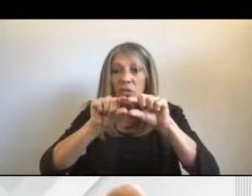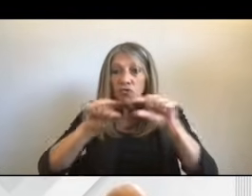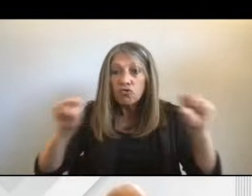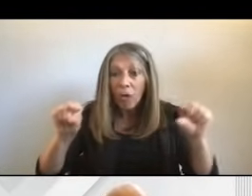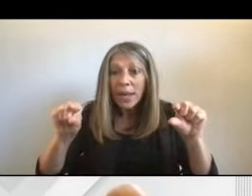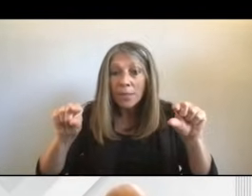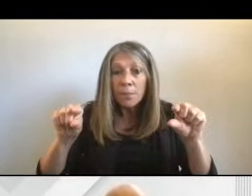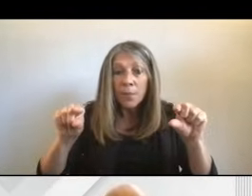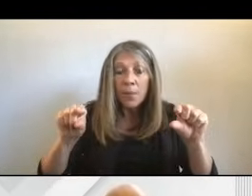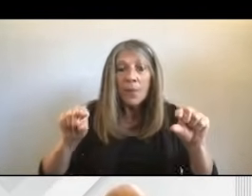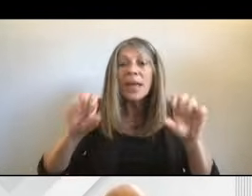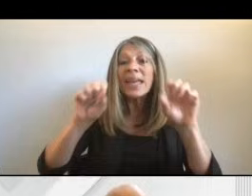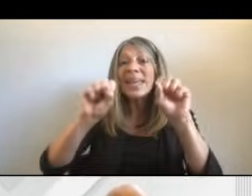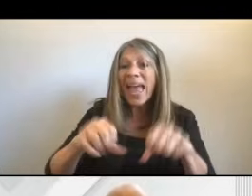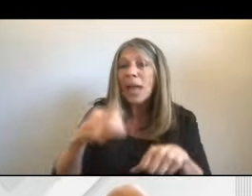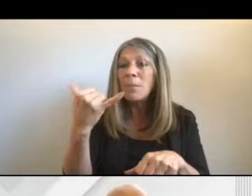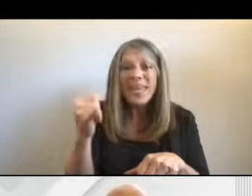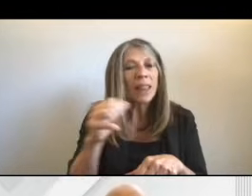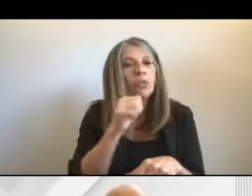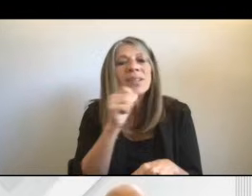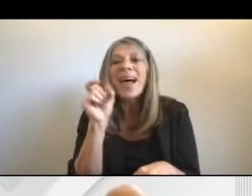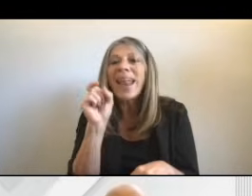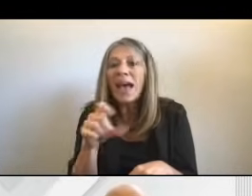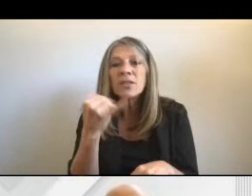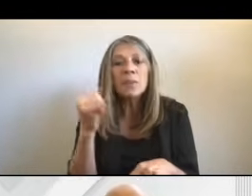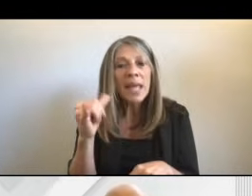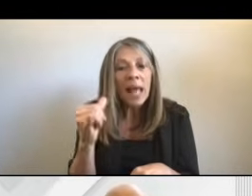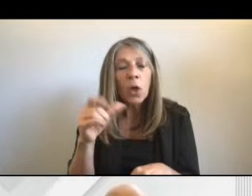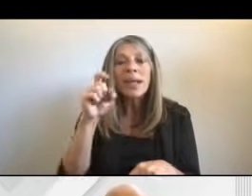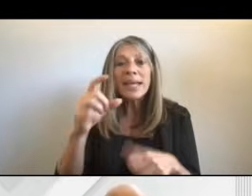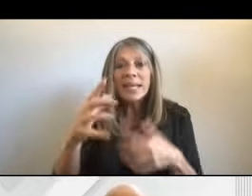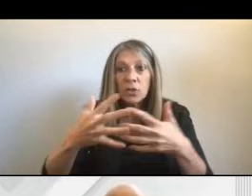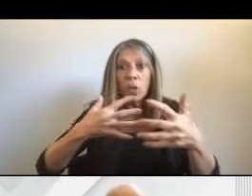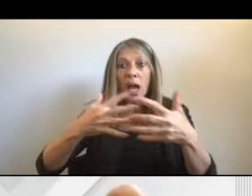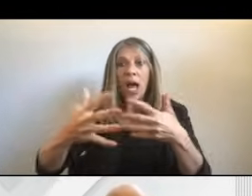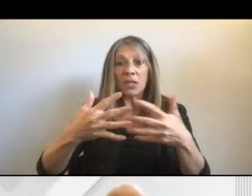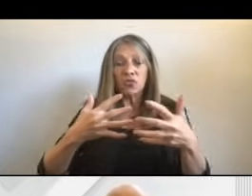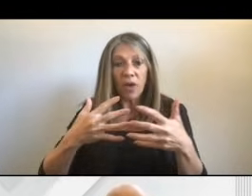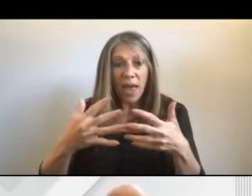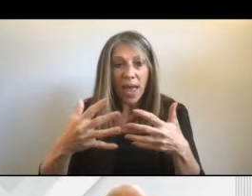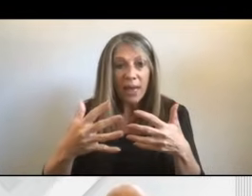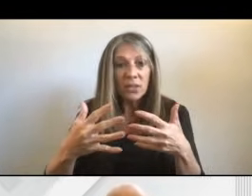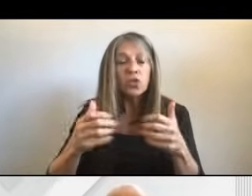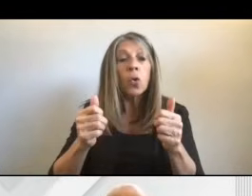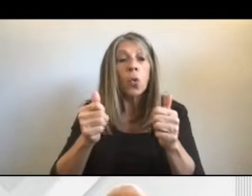be done in yellow, it doesn't have to be yellow, it just needs to contrast with its